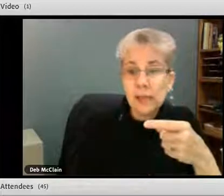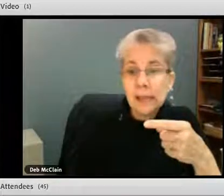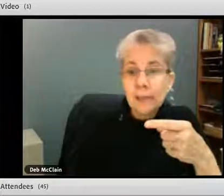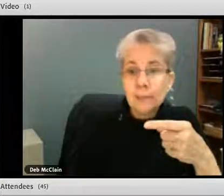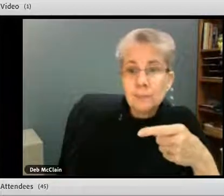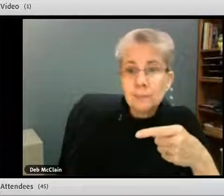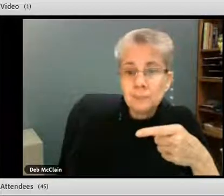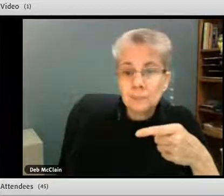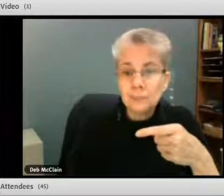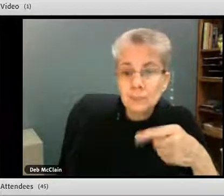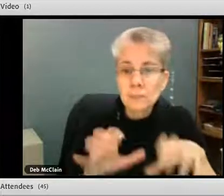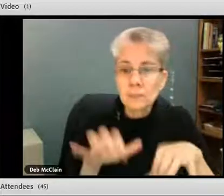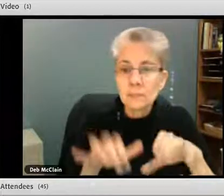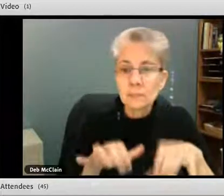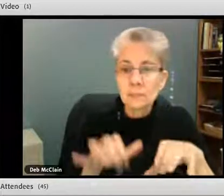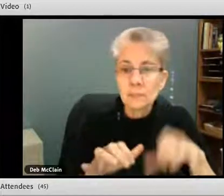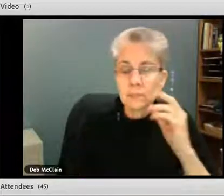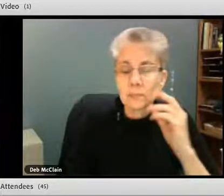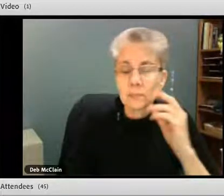I'm sorry you're still having audio issue.